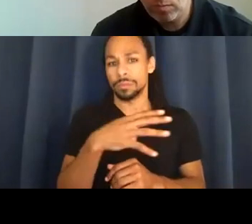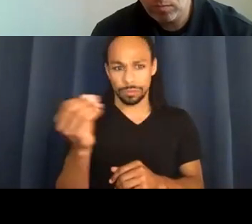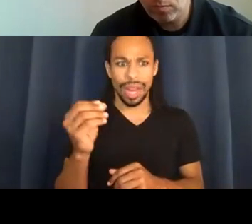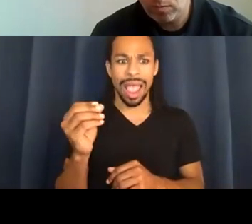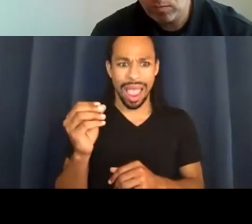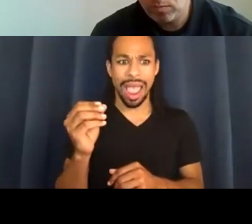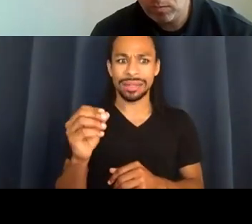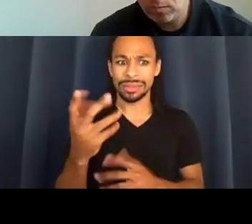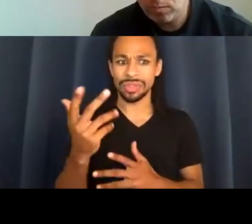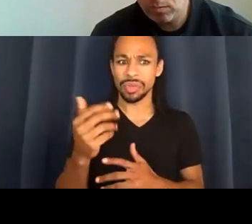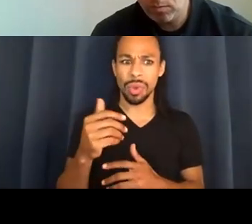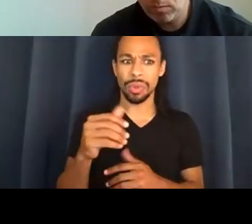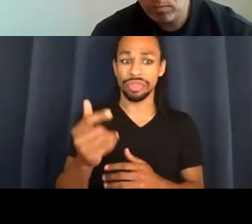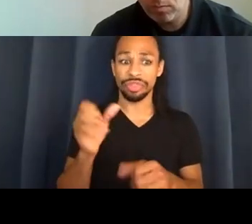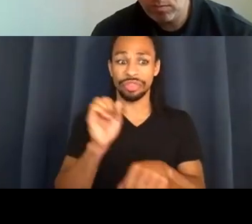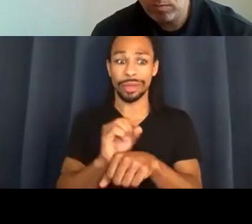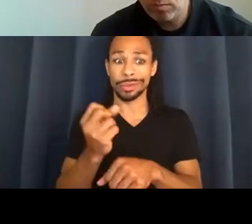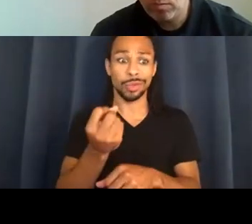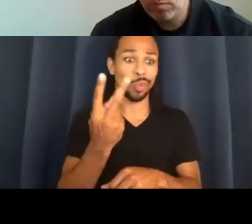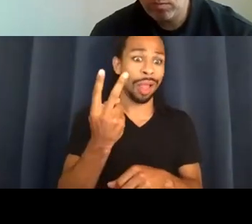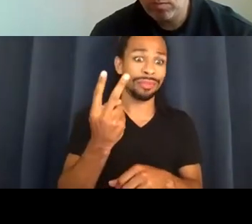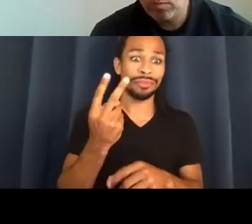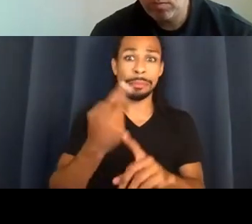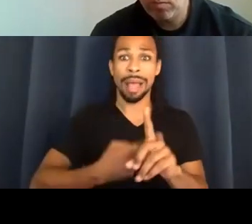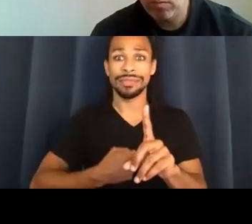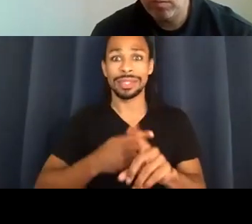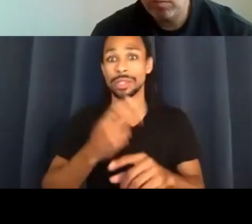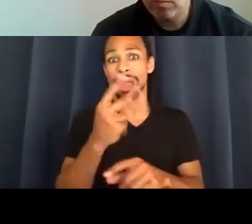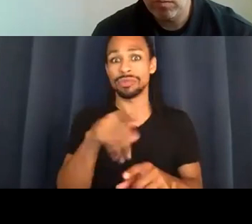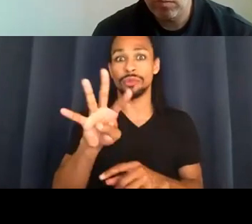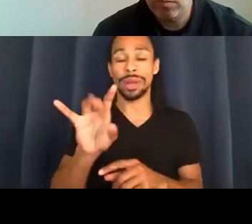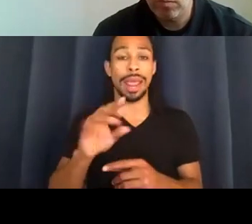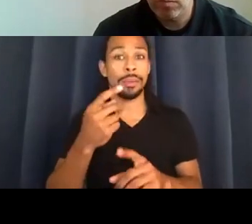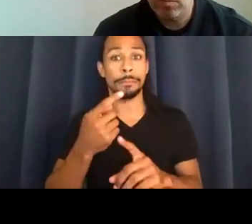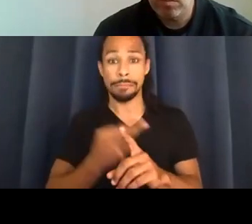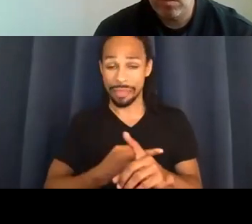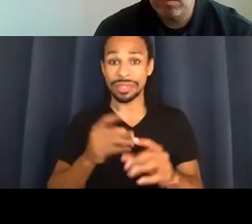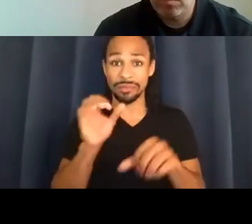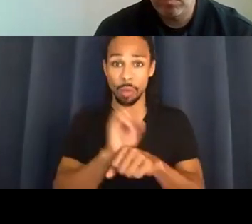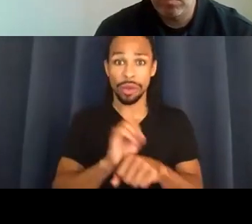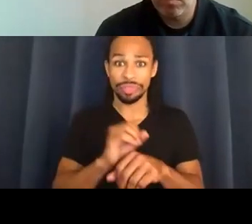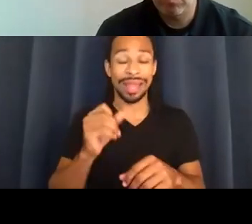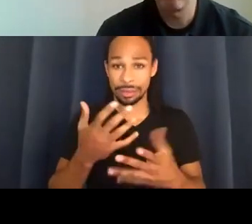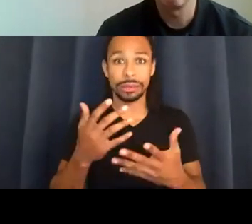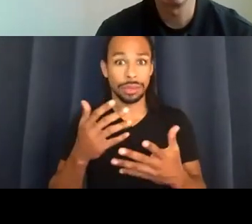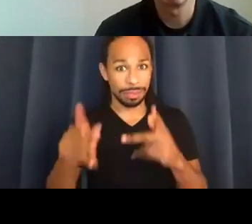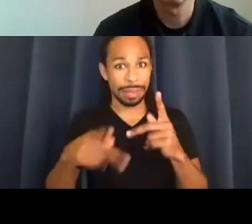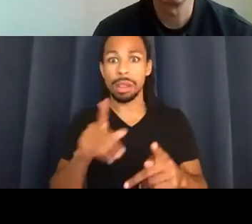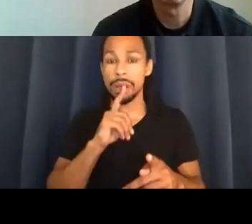are bringing to you, it needs to be paid for and not on the date of the engagement,